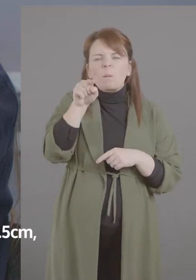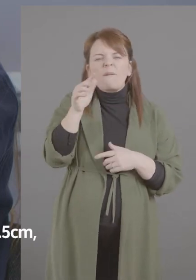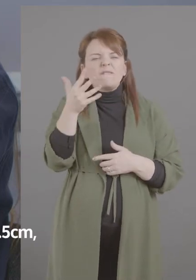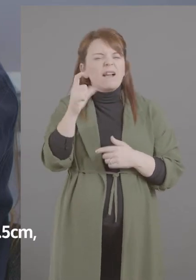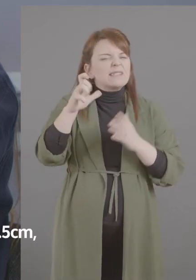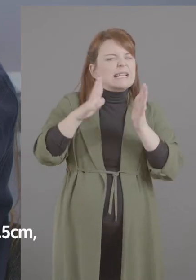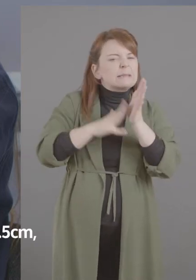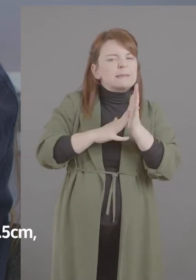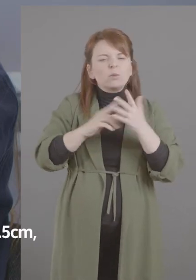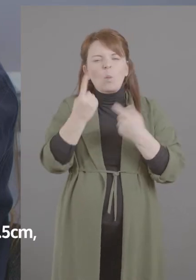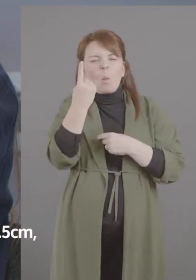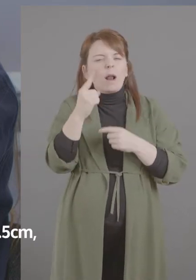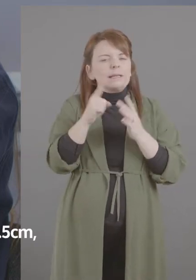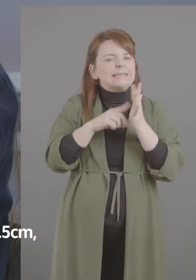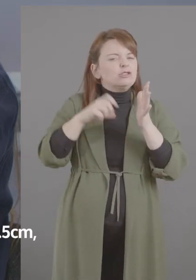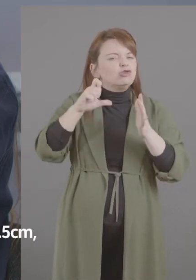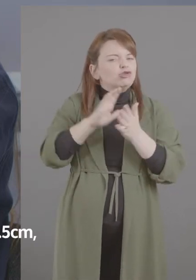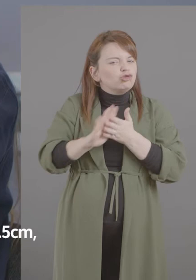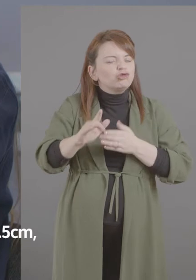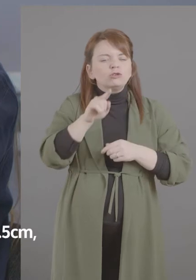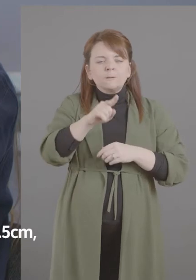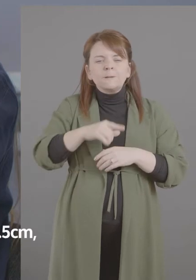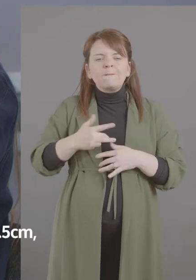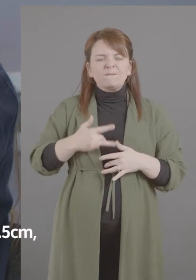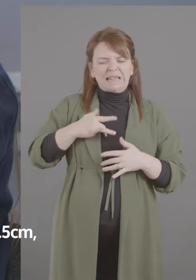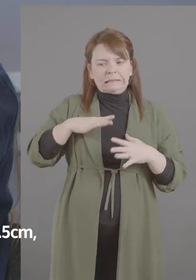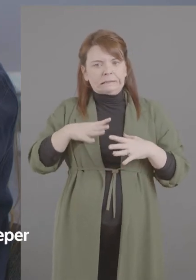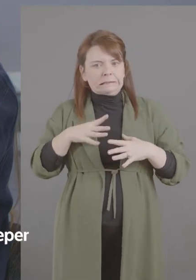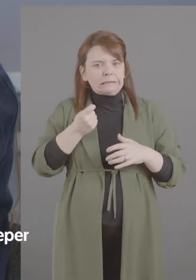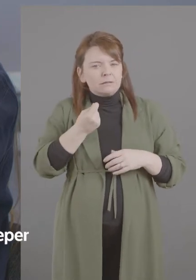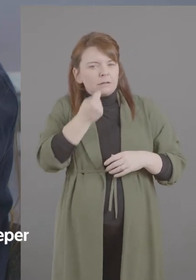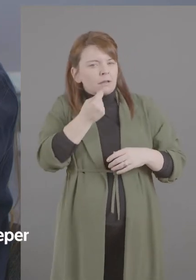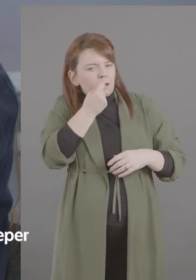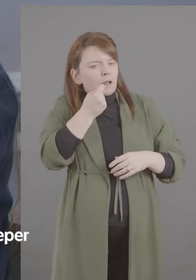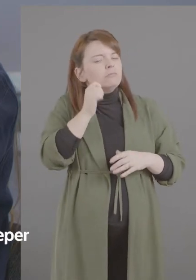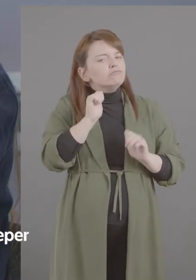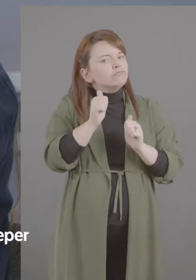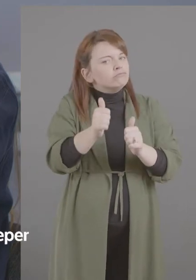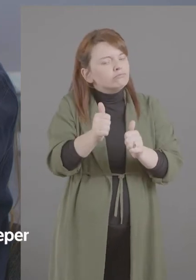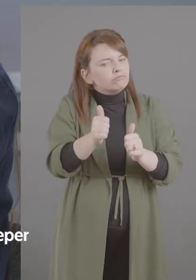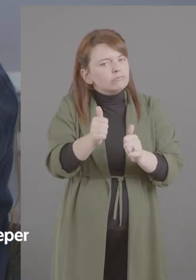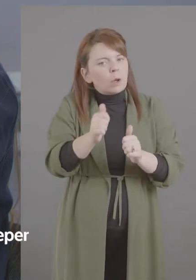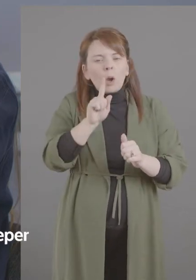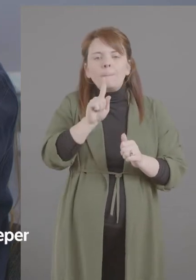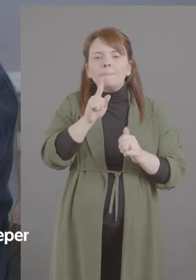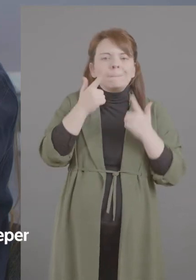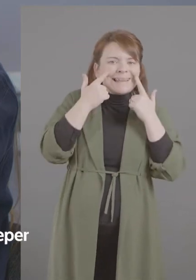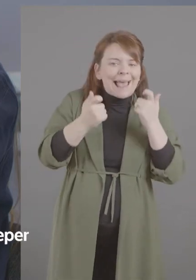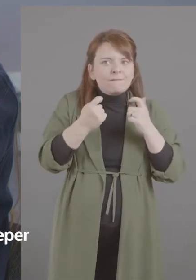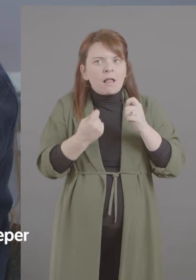slight resistance. Insert about 2.5 centimetres or about one inch. This may feel uncomfortable